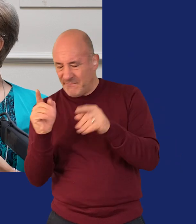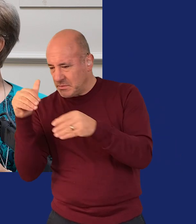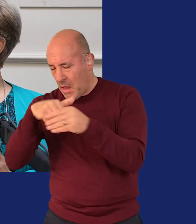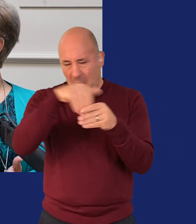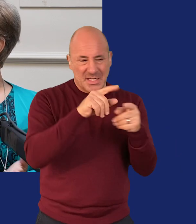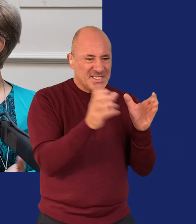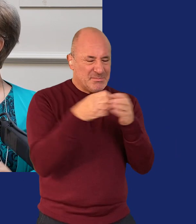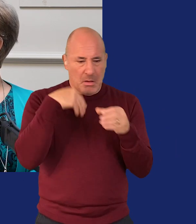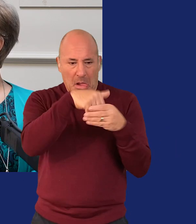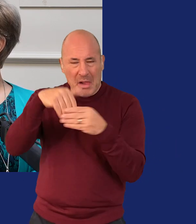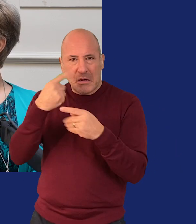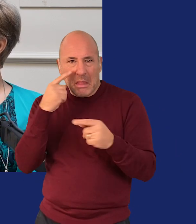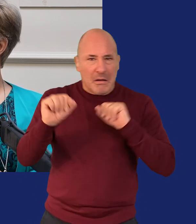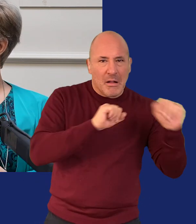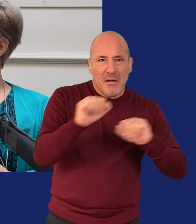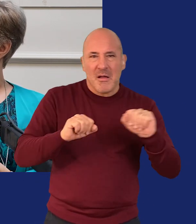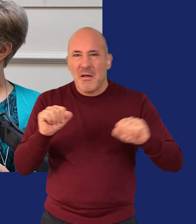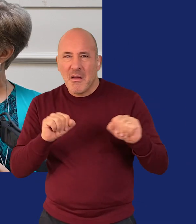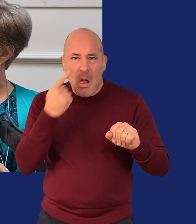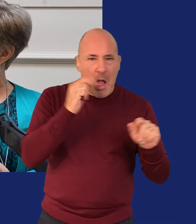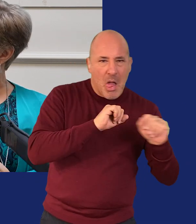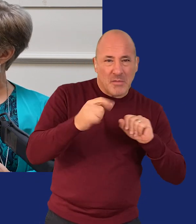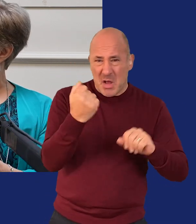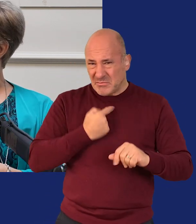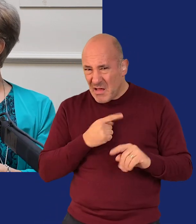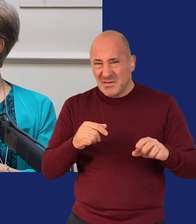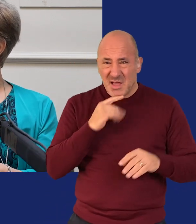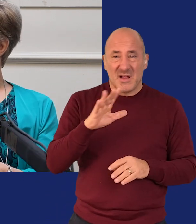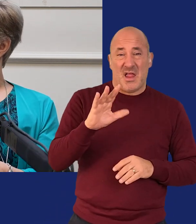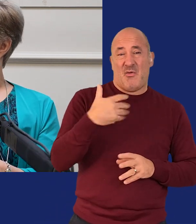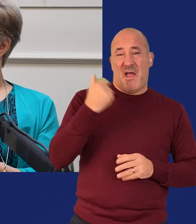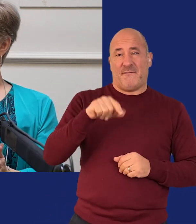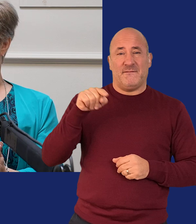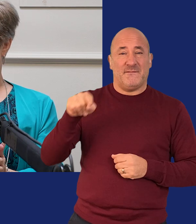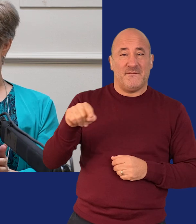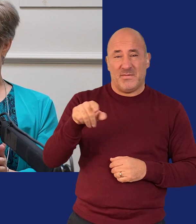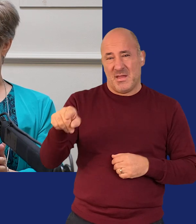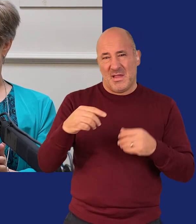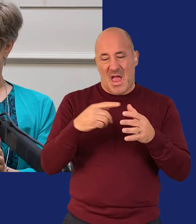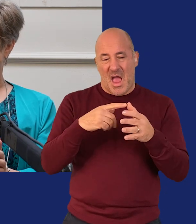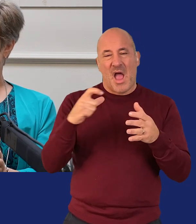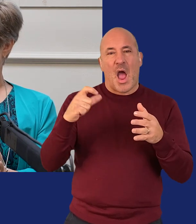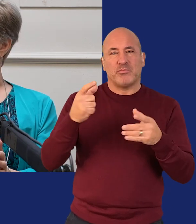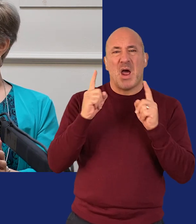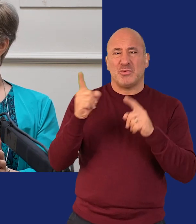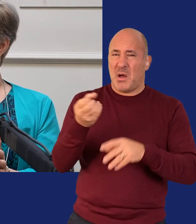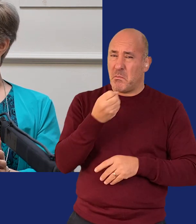doing different things in different teams, just to try different things out, do some of their own, you know, and then if they actually say we had an account manager